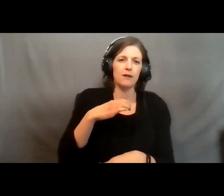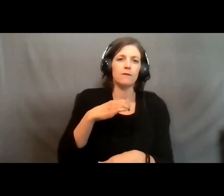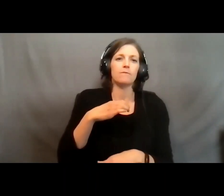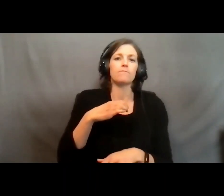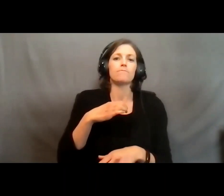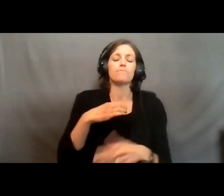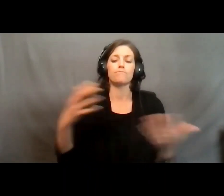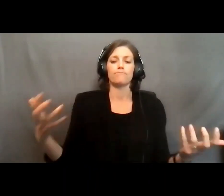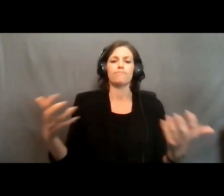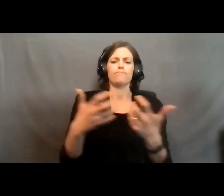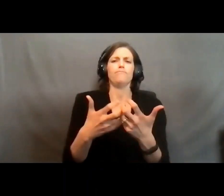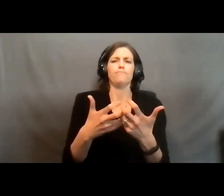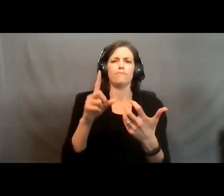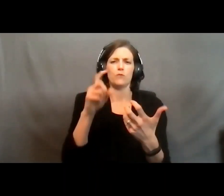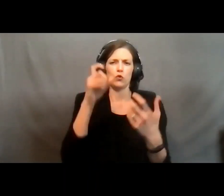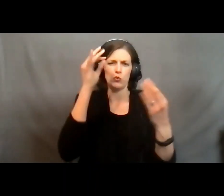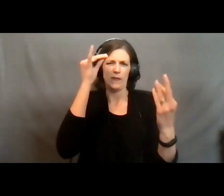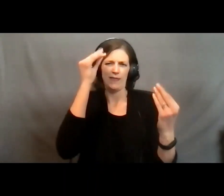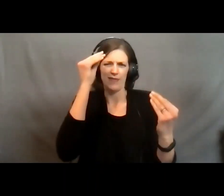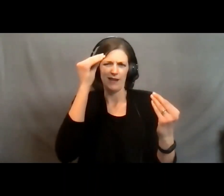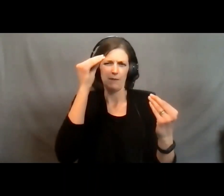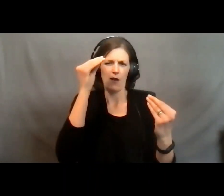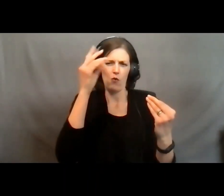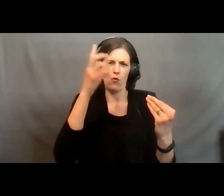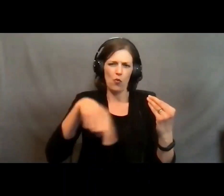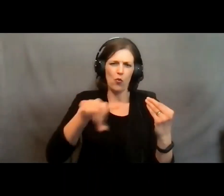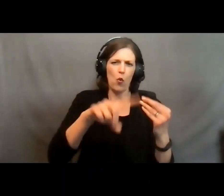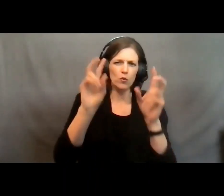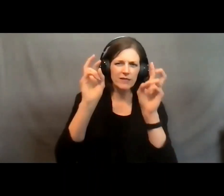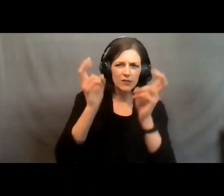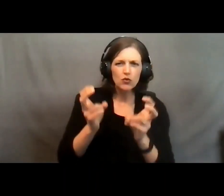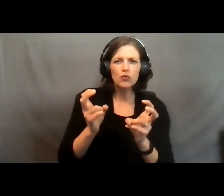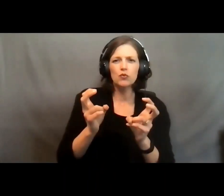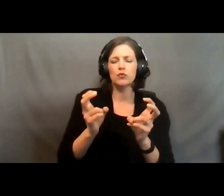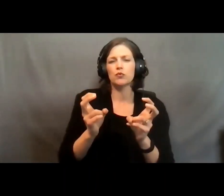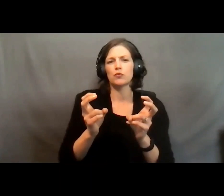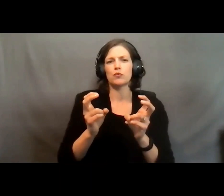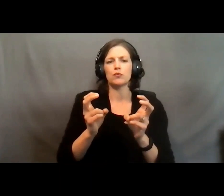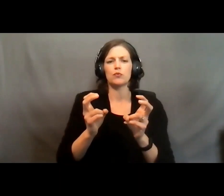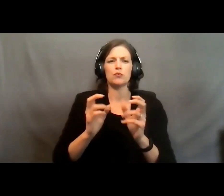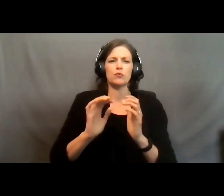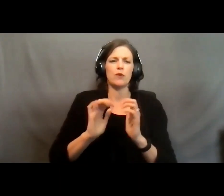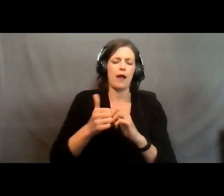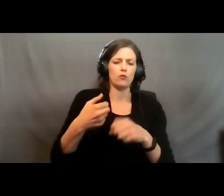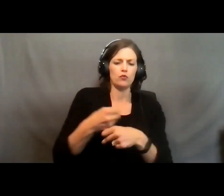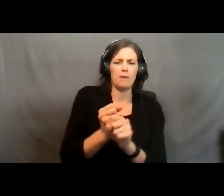to think about these issues and make for a more engaged meeting along a number of dimensions